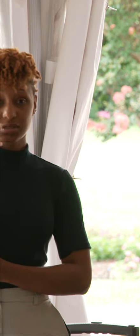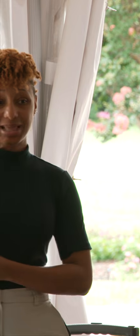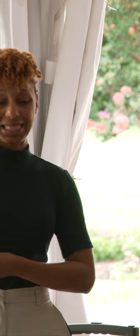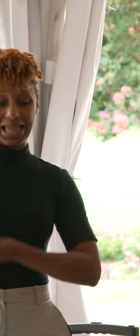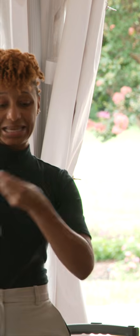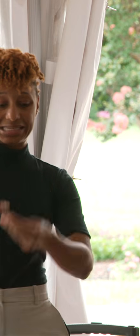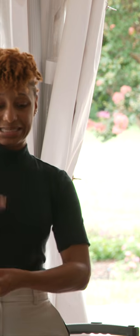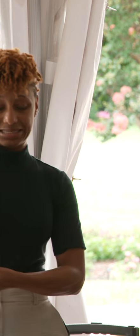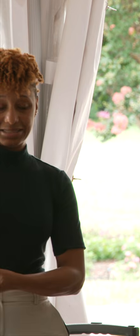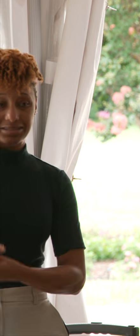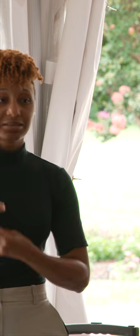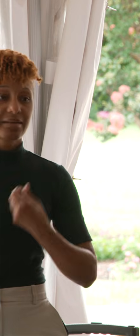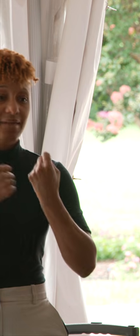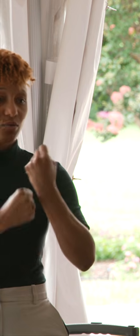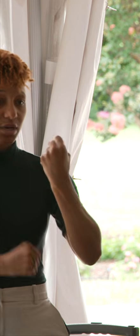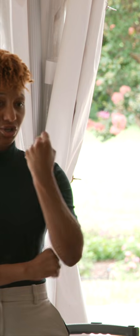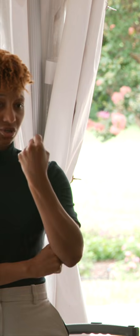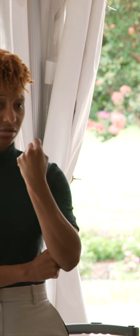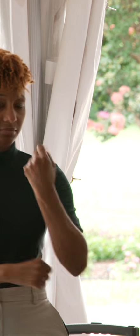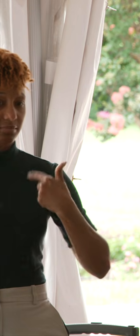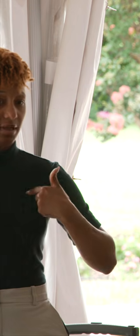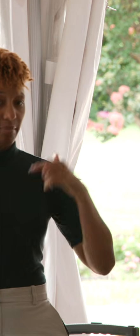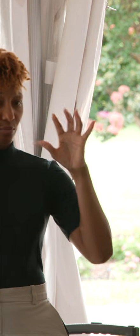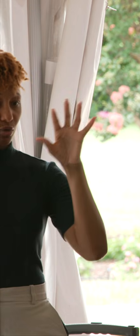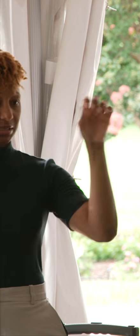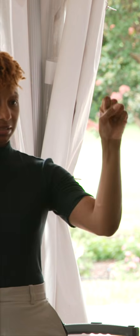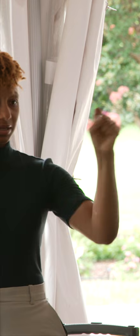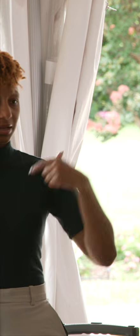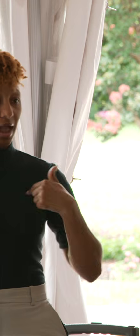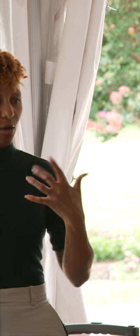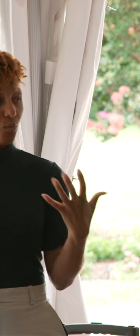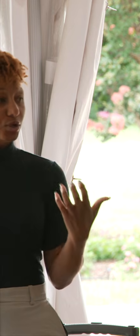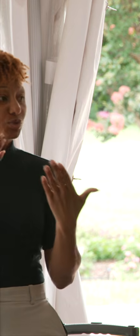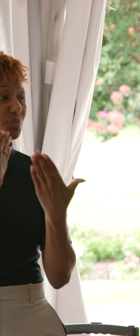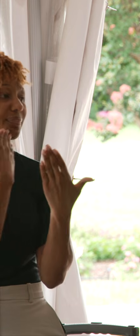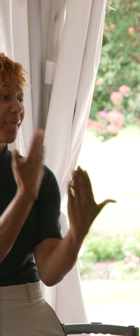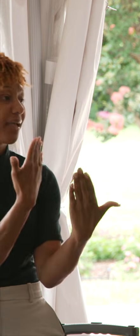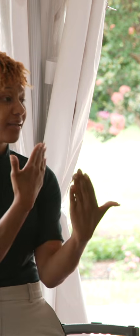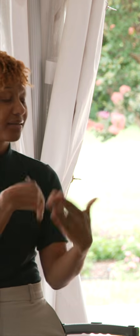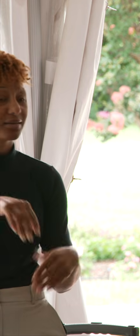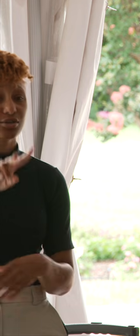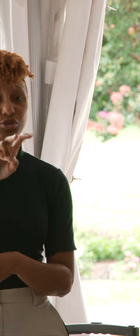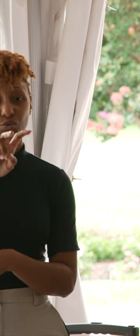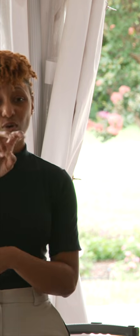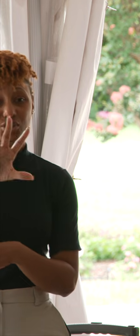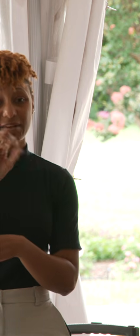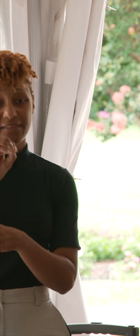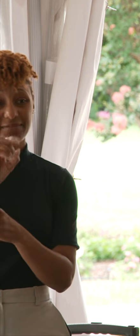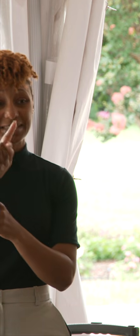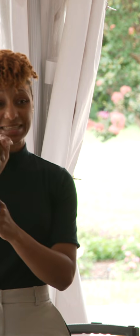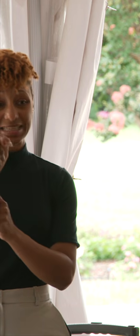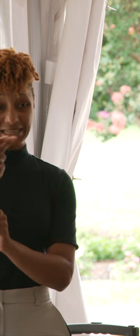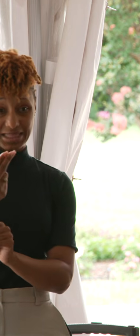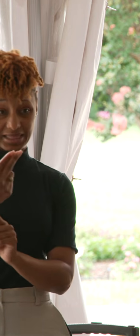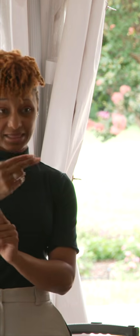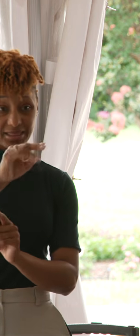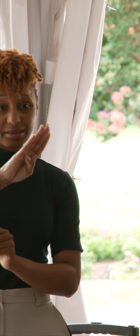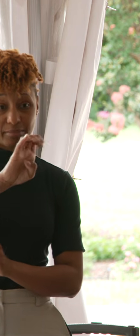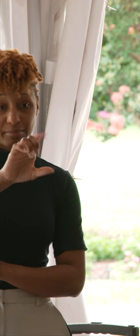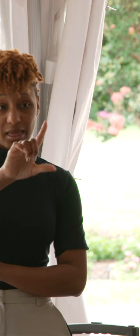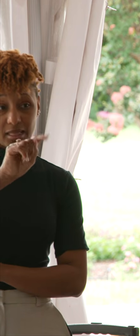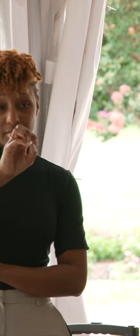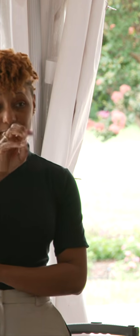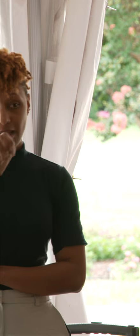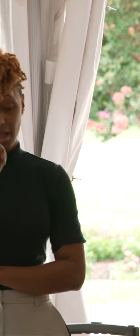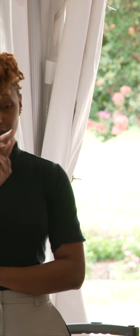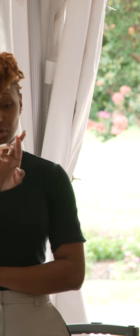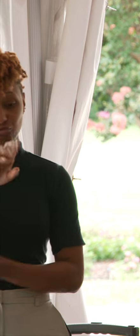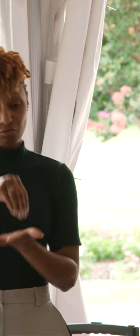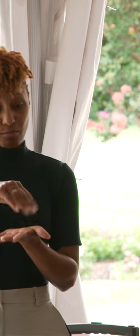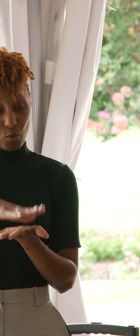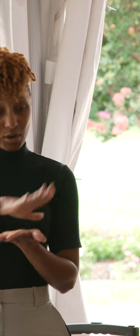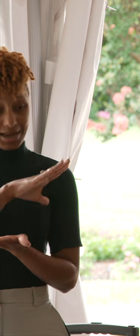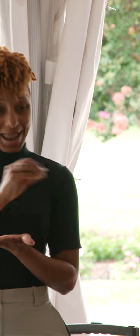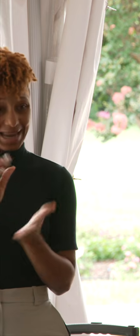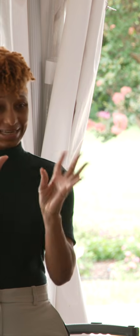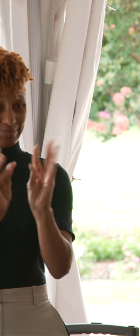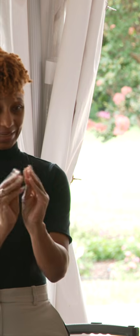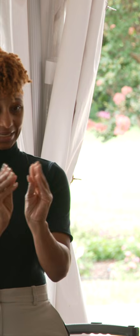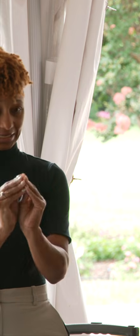I would like to thank Howard County 250 Belmont Report at Belmont Committee and especially